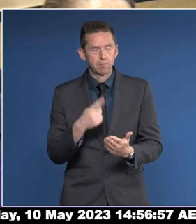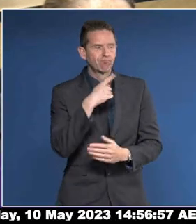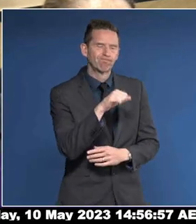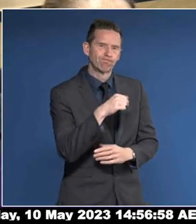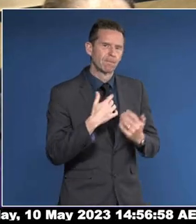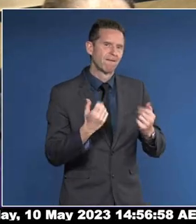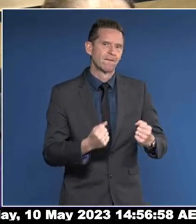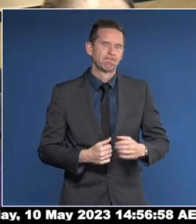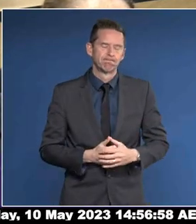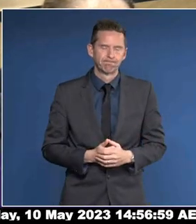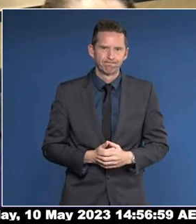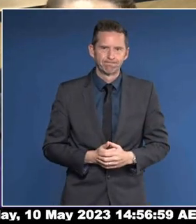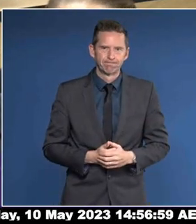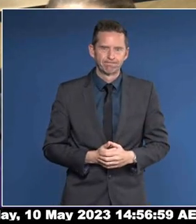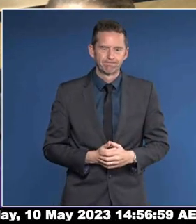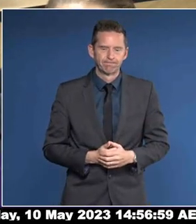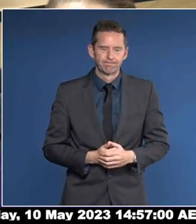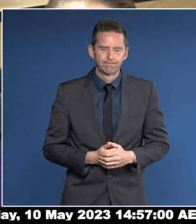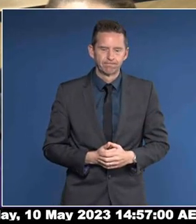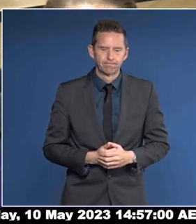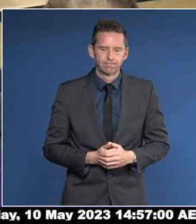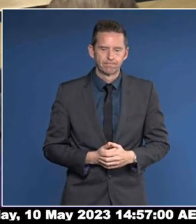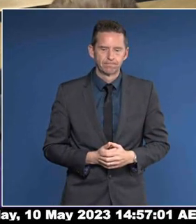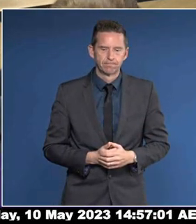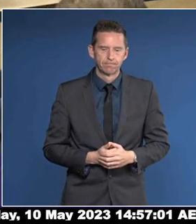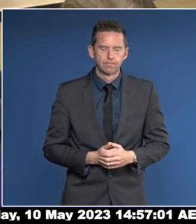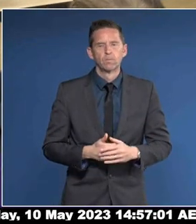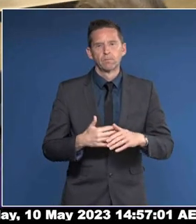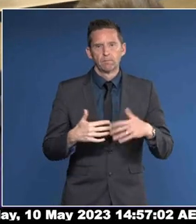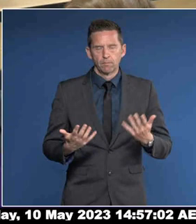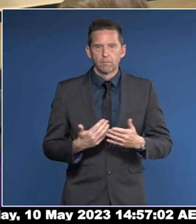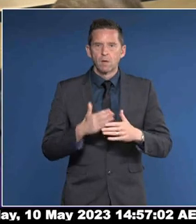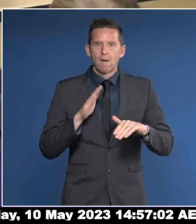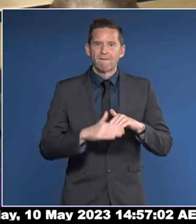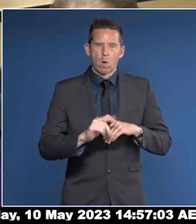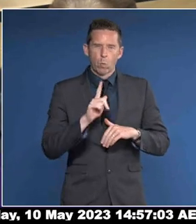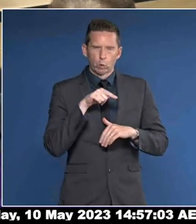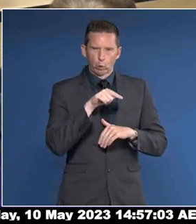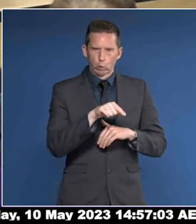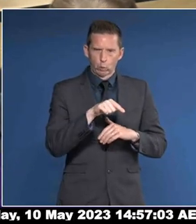In terms of what you relied upon, if I can just take to you paragraph 3 of your